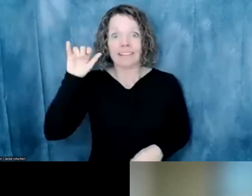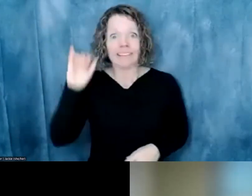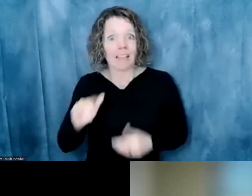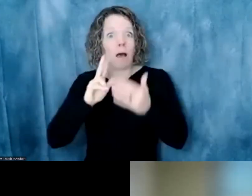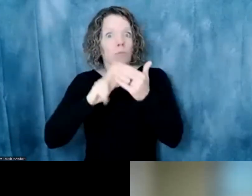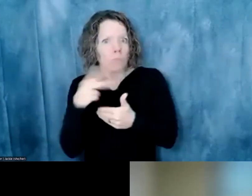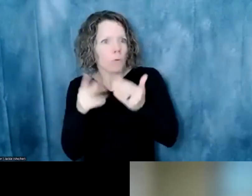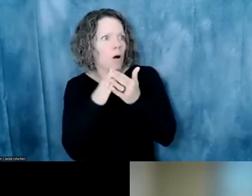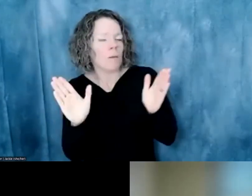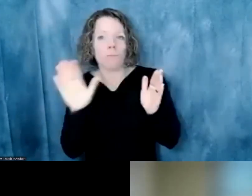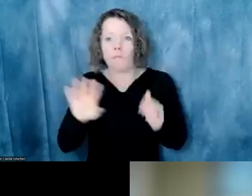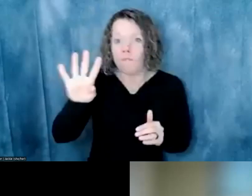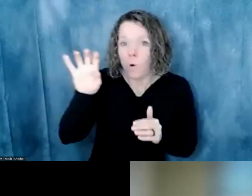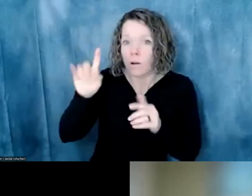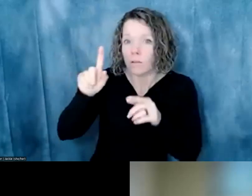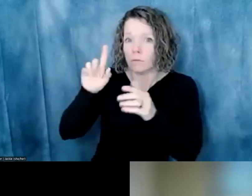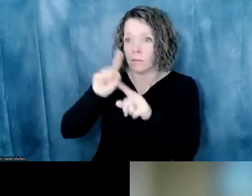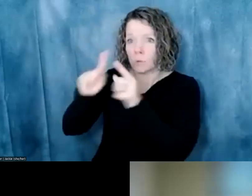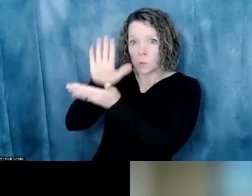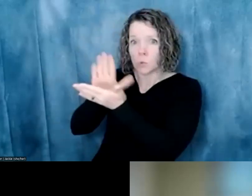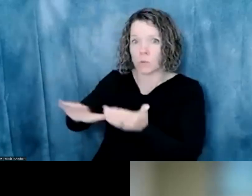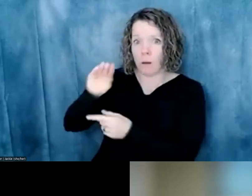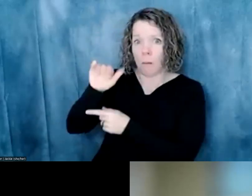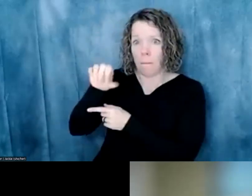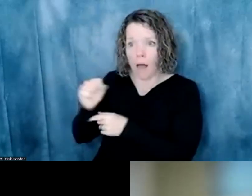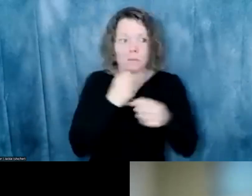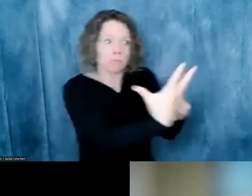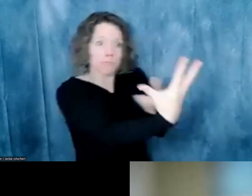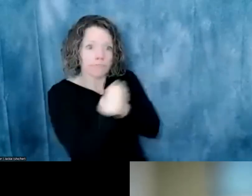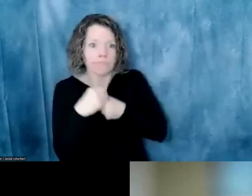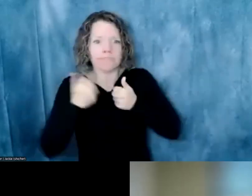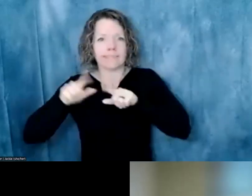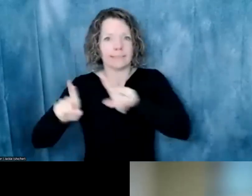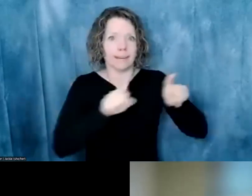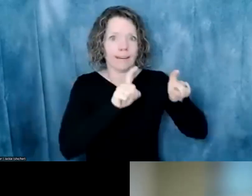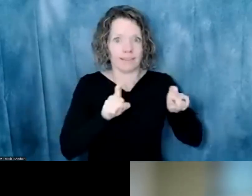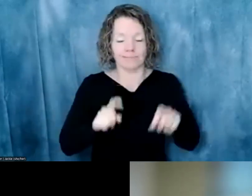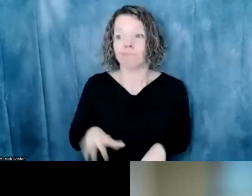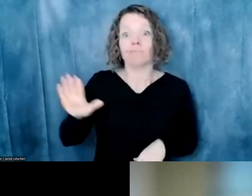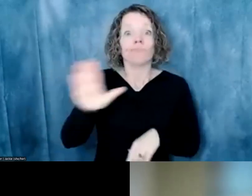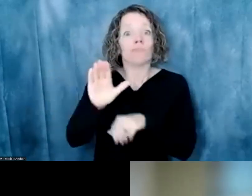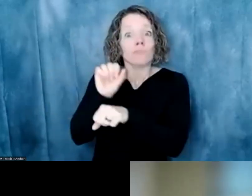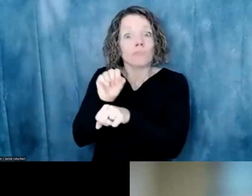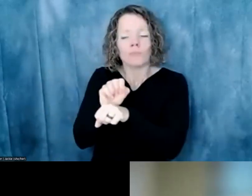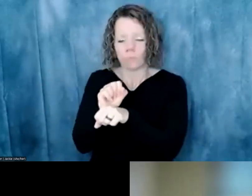the Commonwealth. Her work seeks to inform policy that will reduce rates of early substance use,